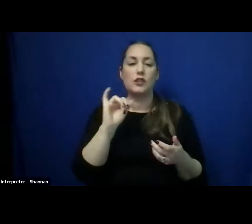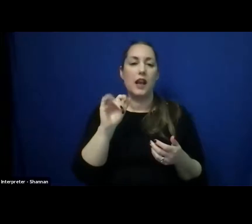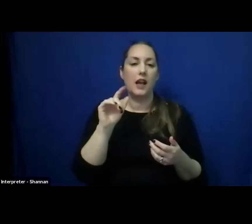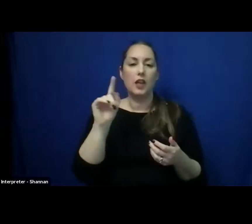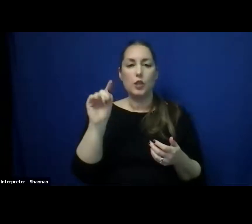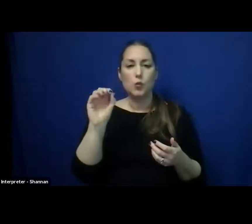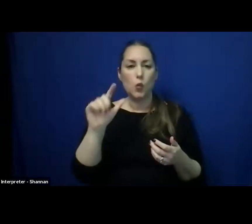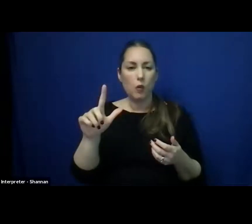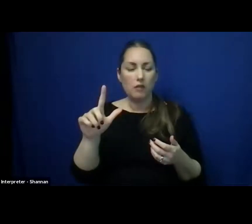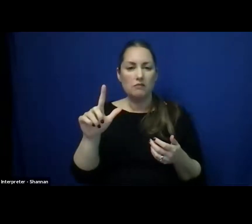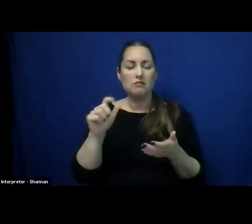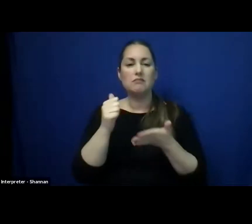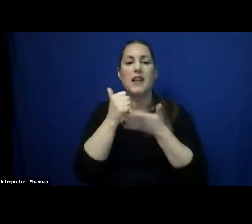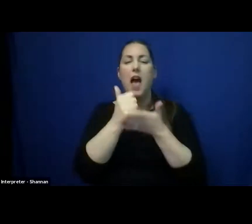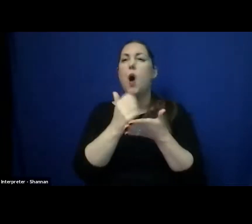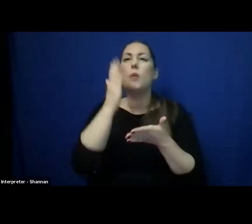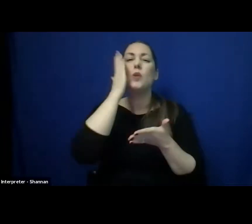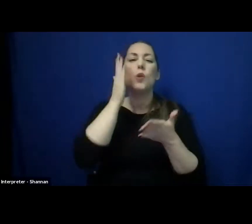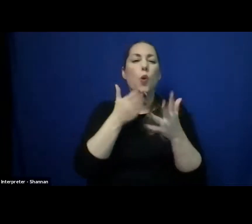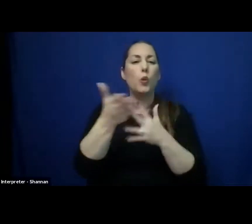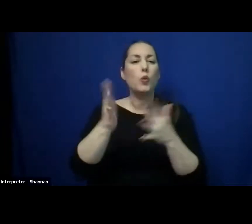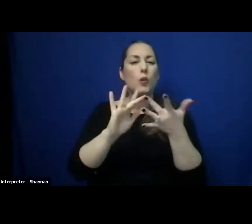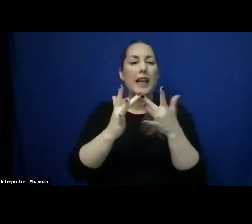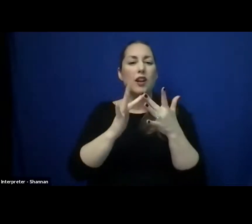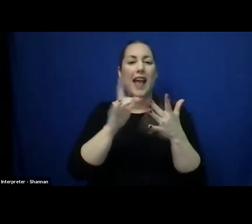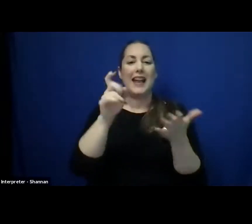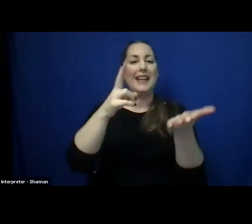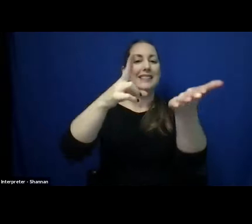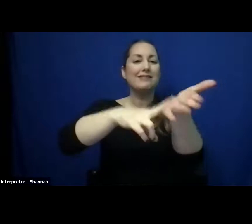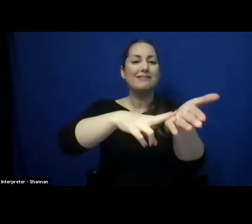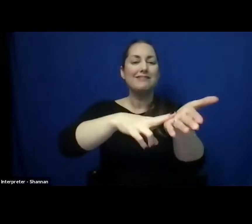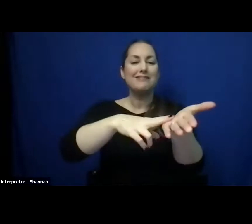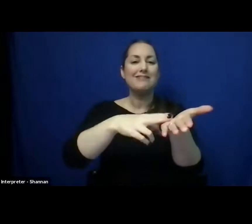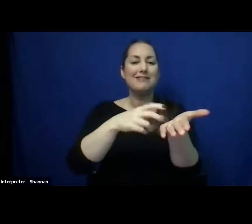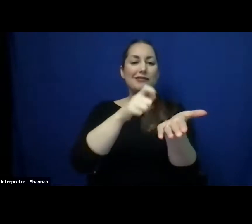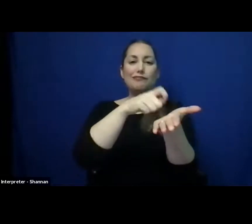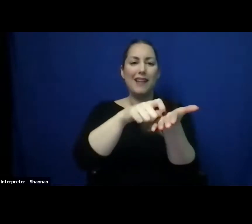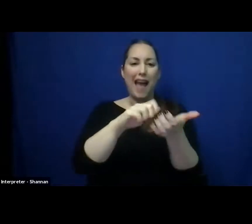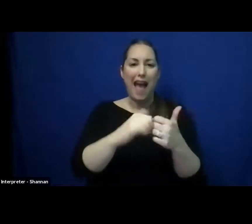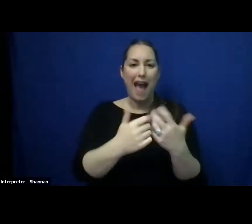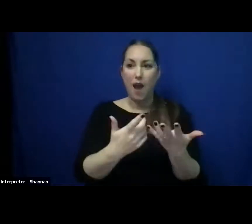collect electronic signatures. It's a tool that allows you to replace paper based and